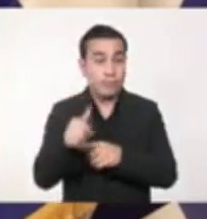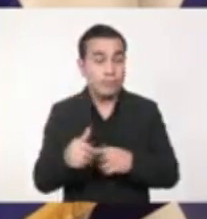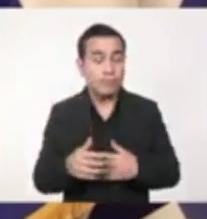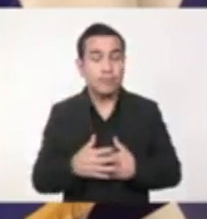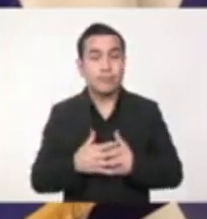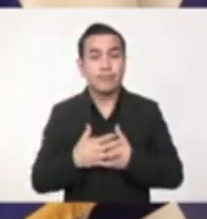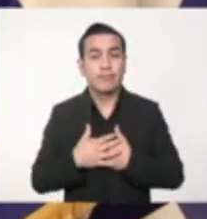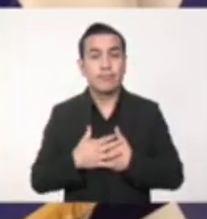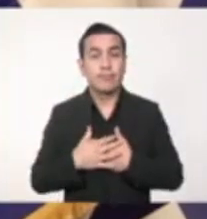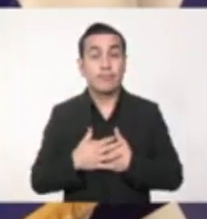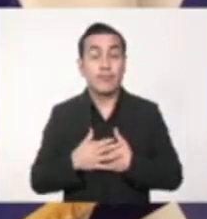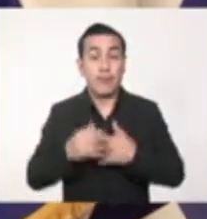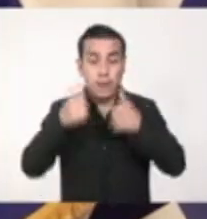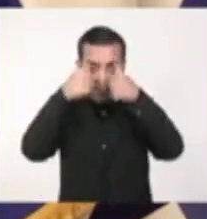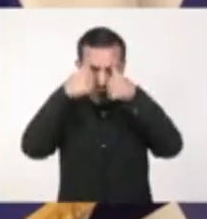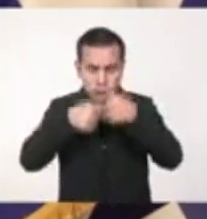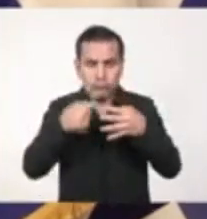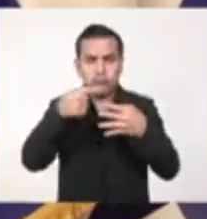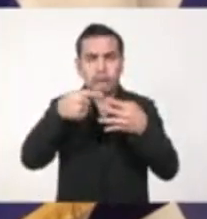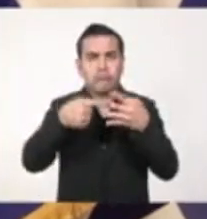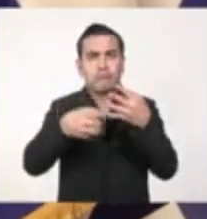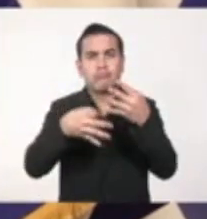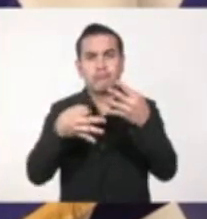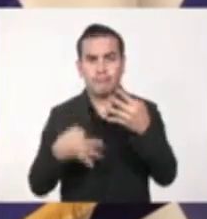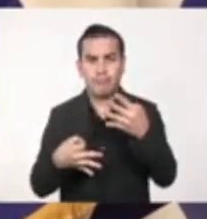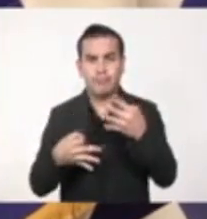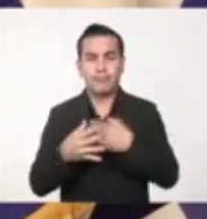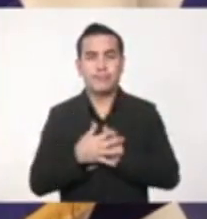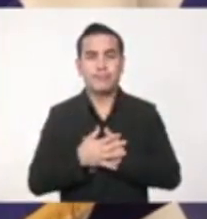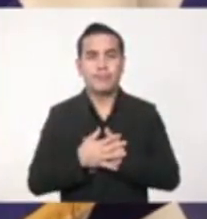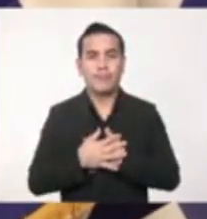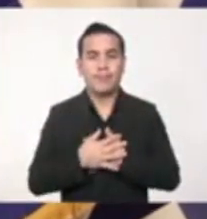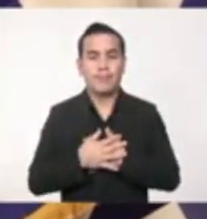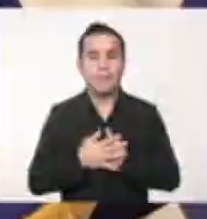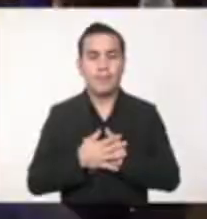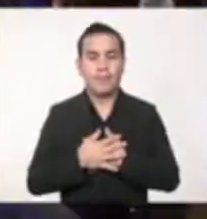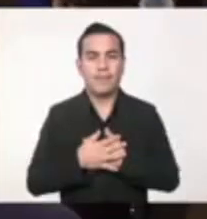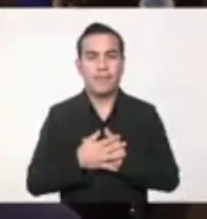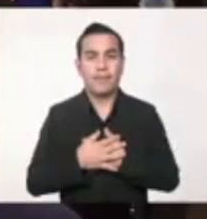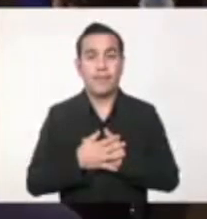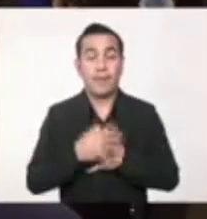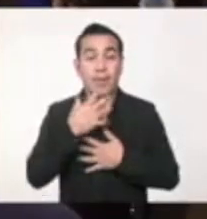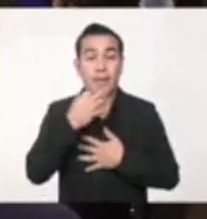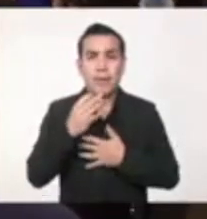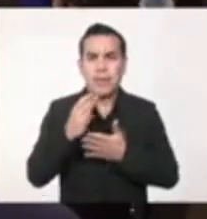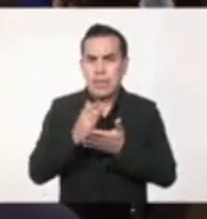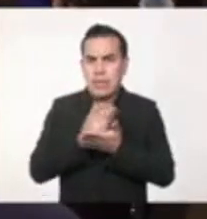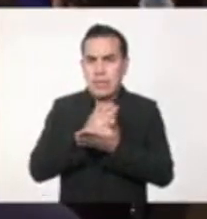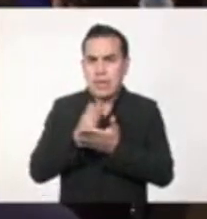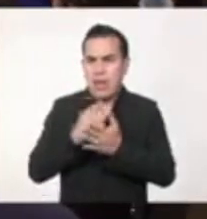passed laws, and there were no strange convictions that the